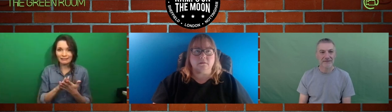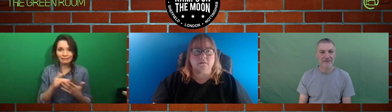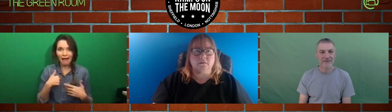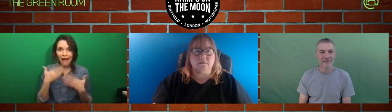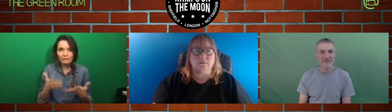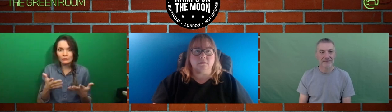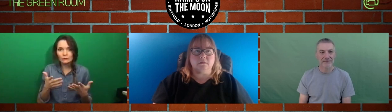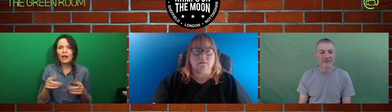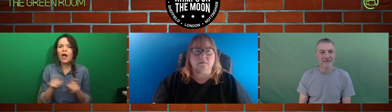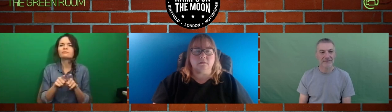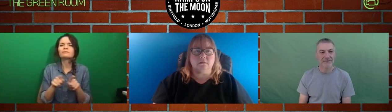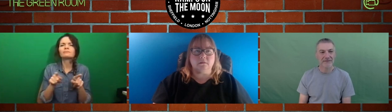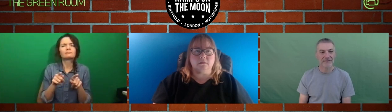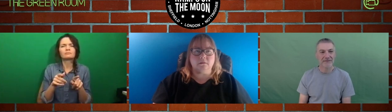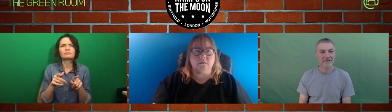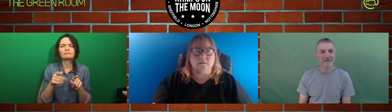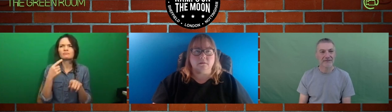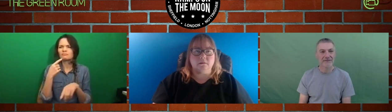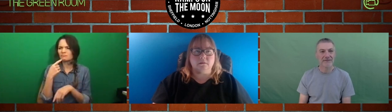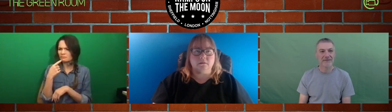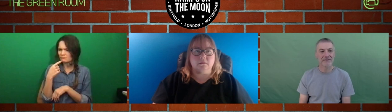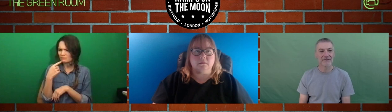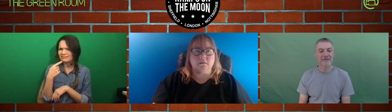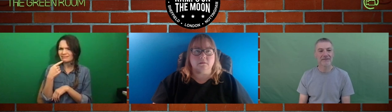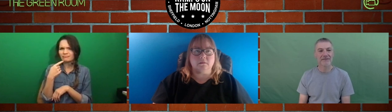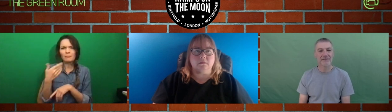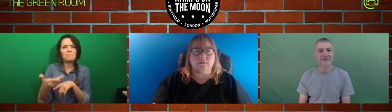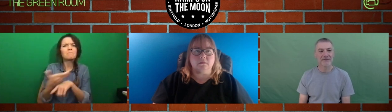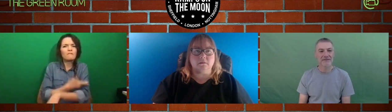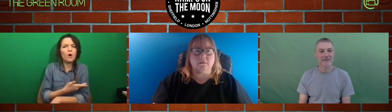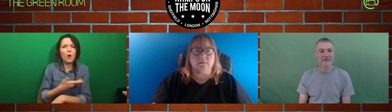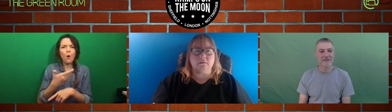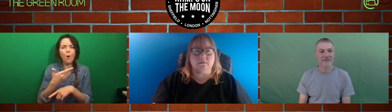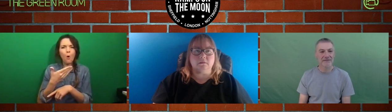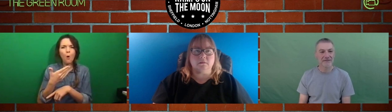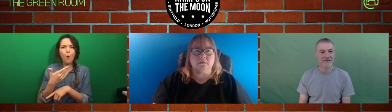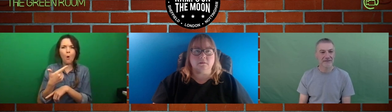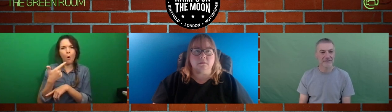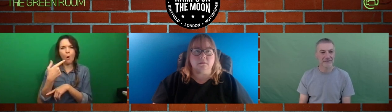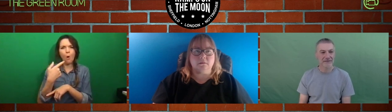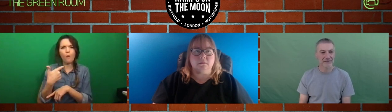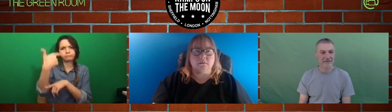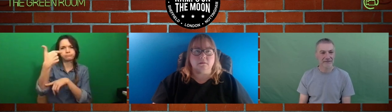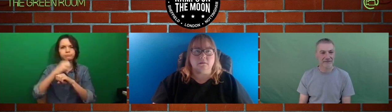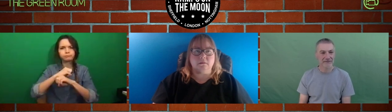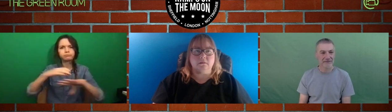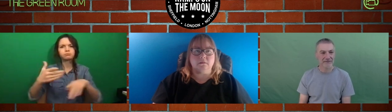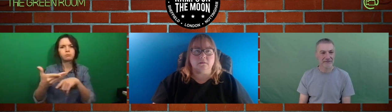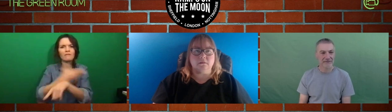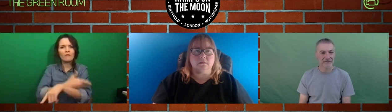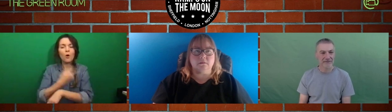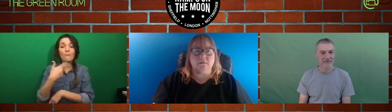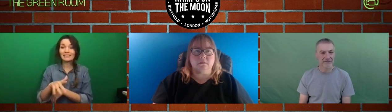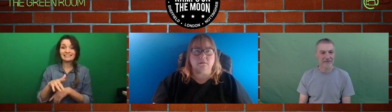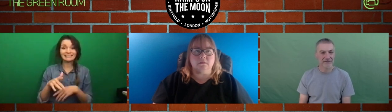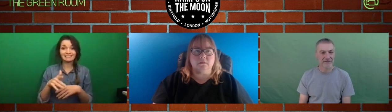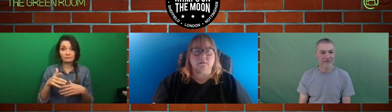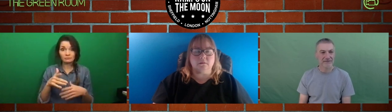one of the other video podcasts we've done, you don't have to become an expert in BSL to